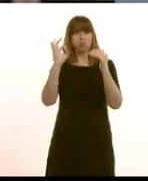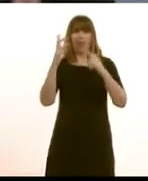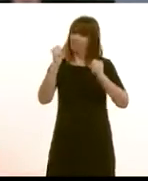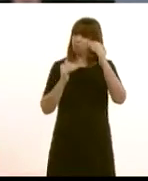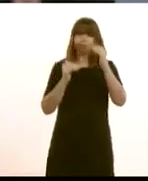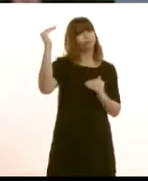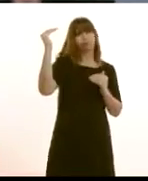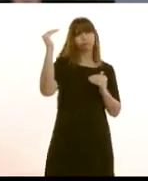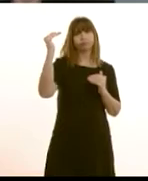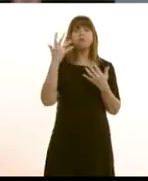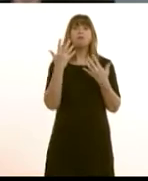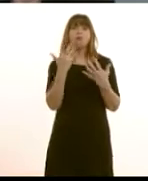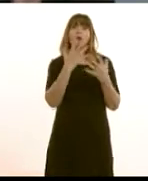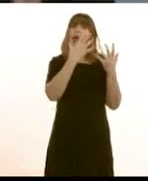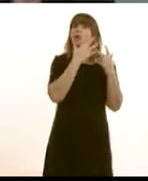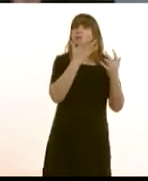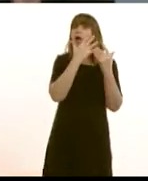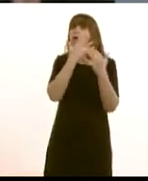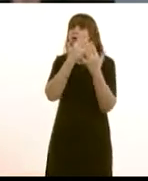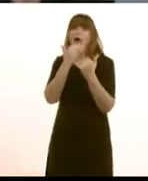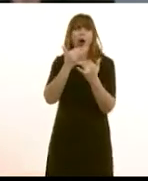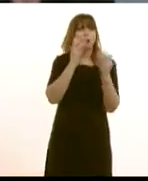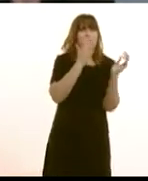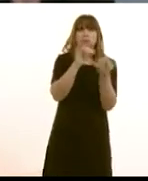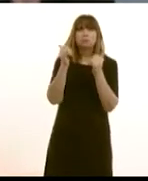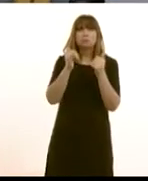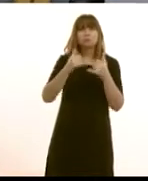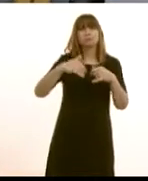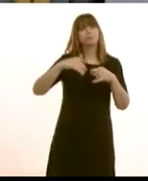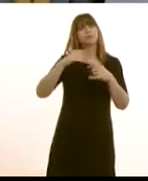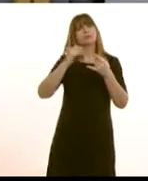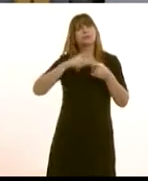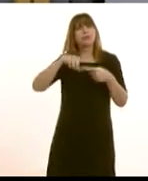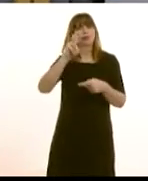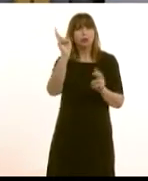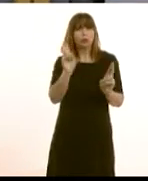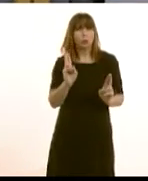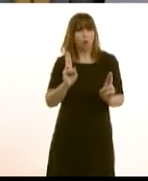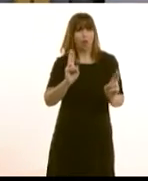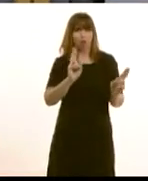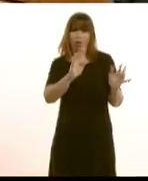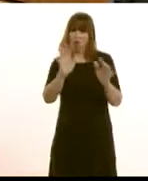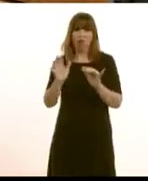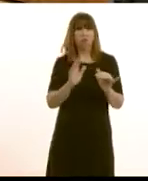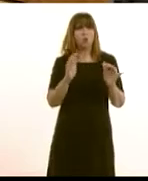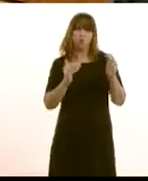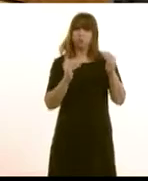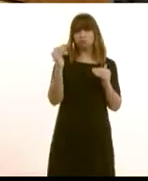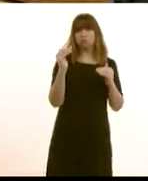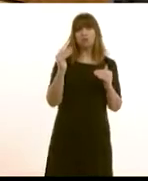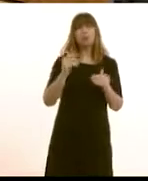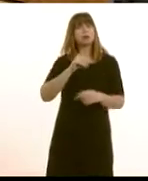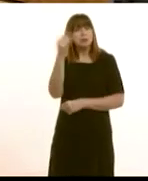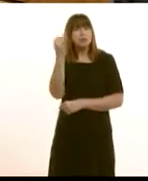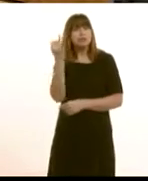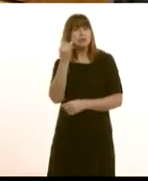in the inspection outcomes for secondary schools. After 17 years of Labour running education